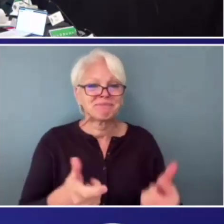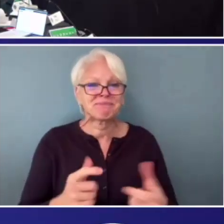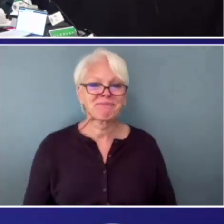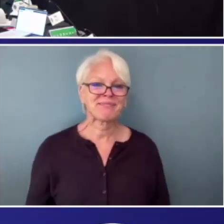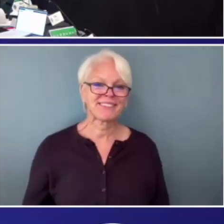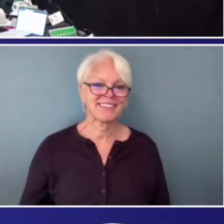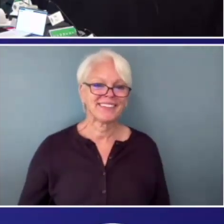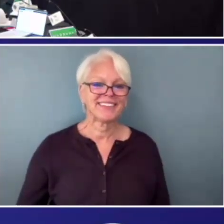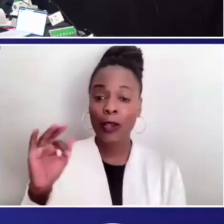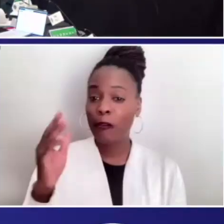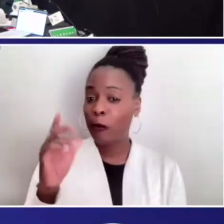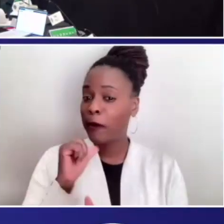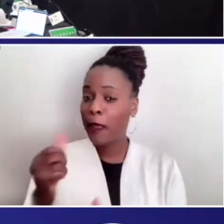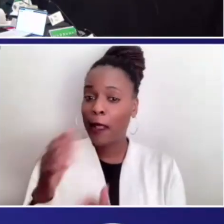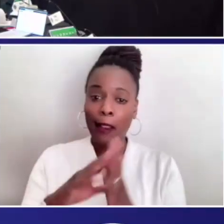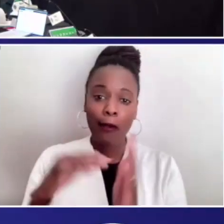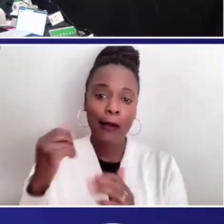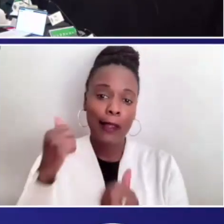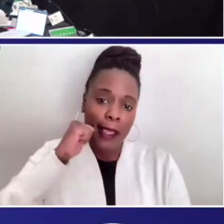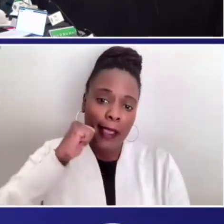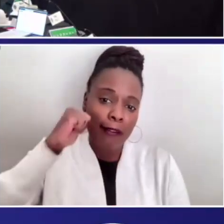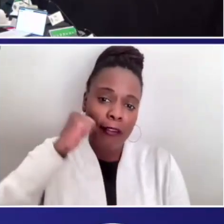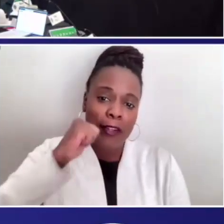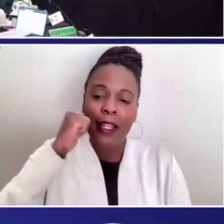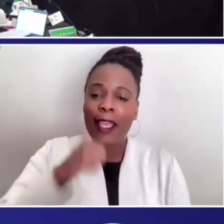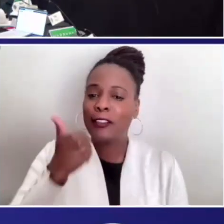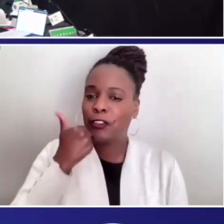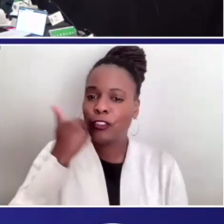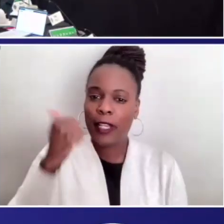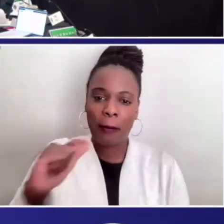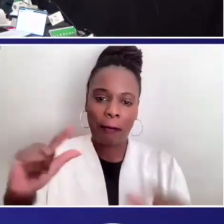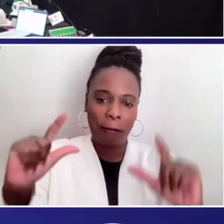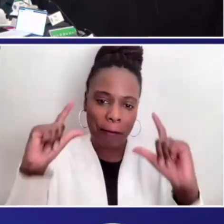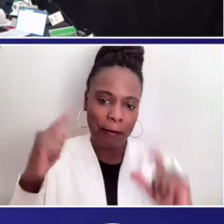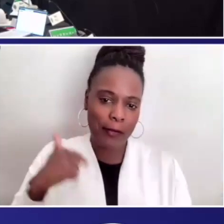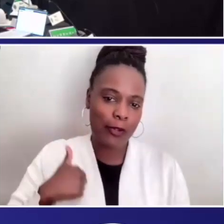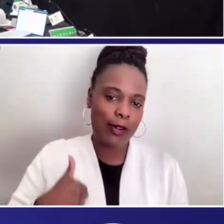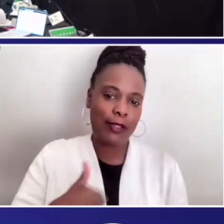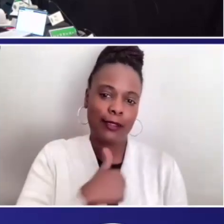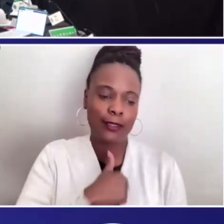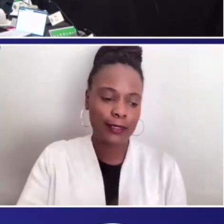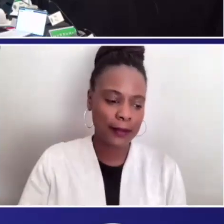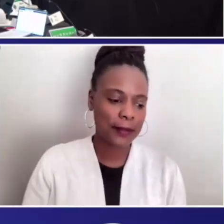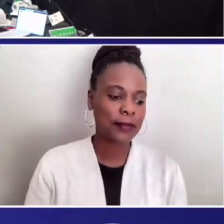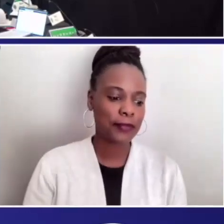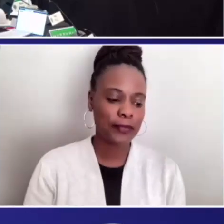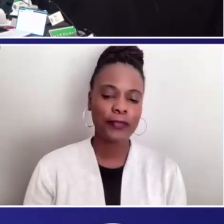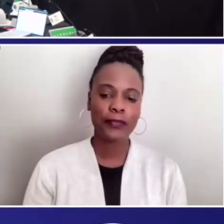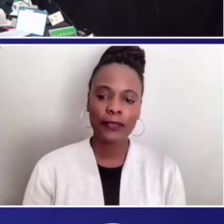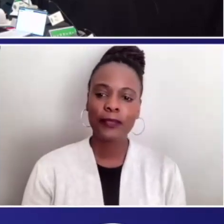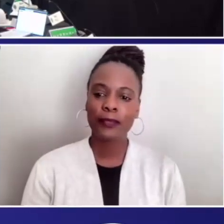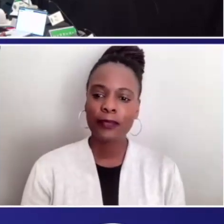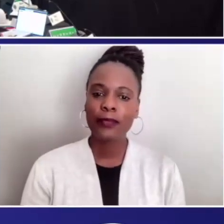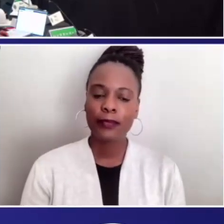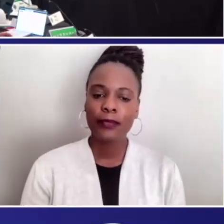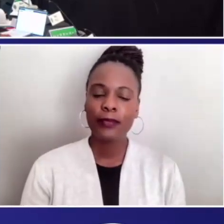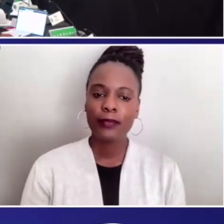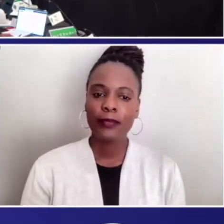single day, shame on us. Right? So there wasn't another change on